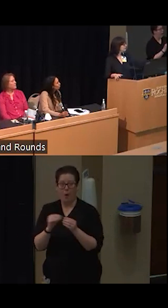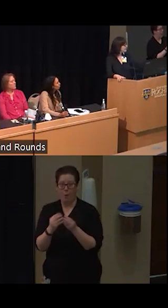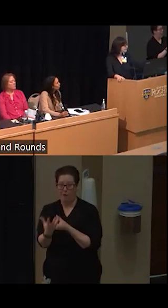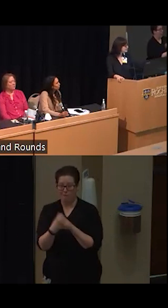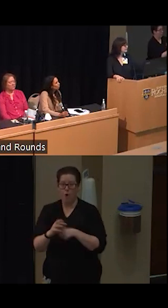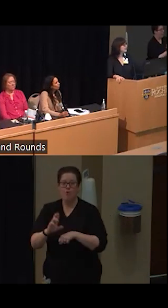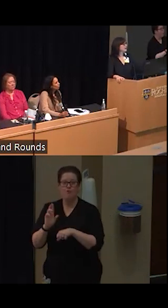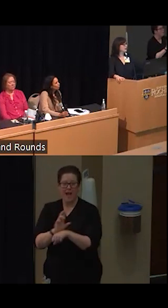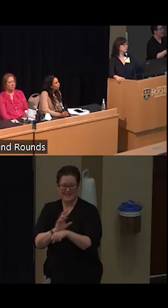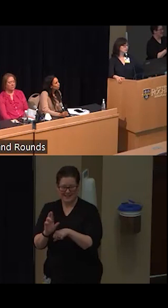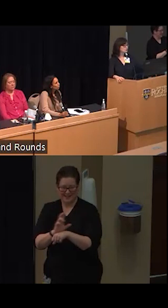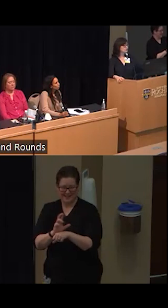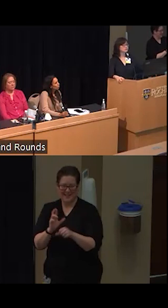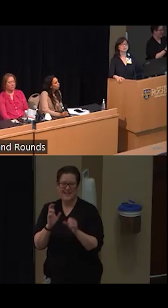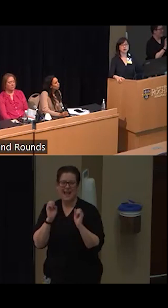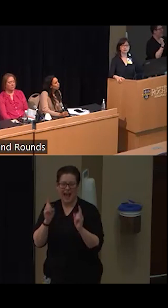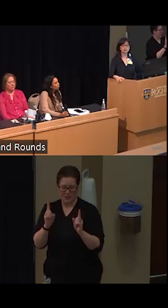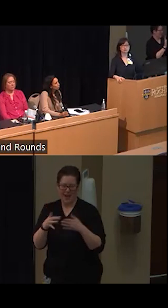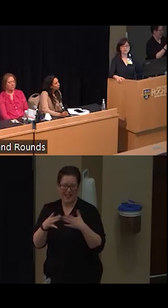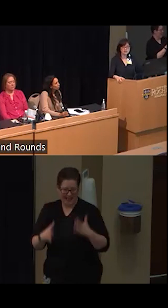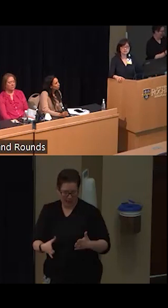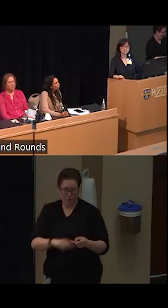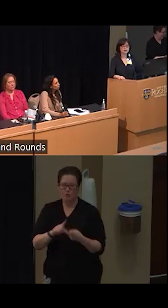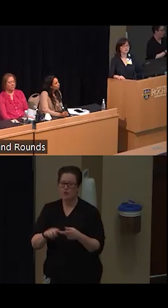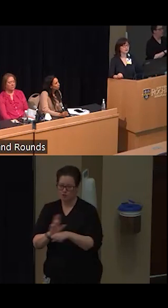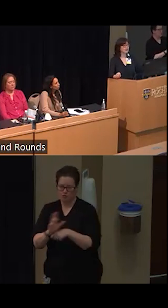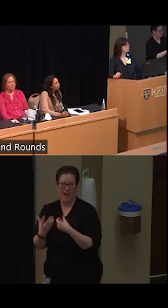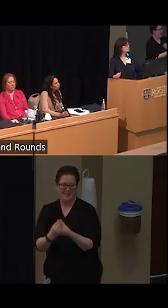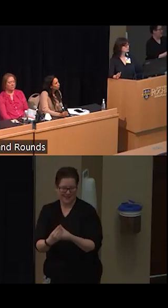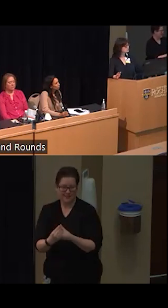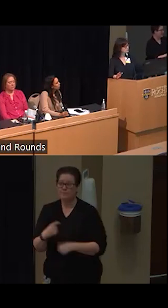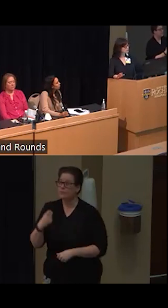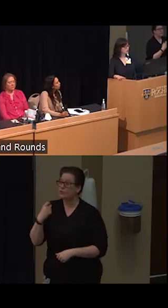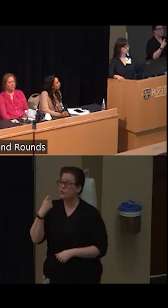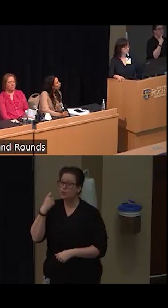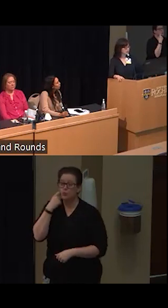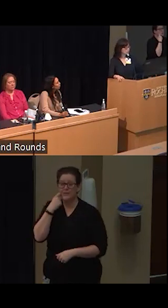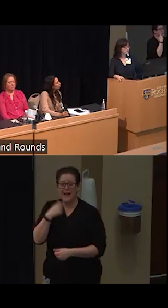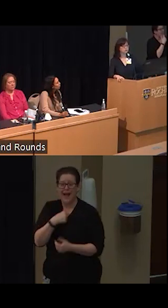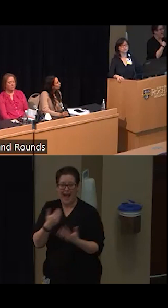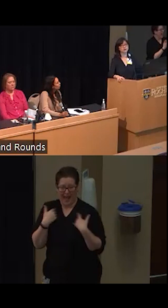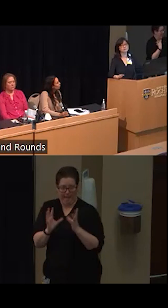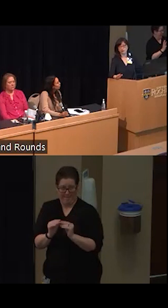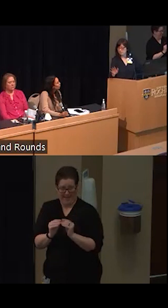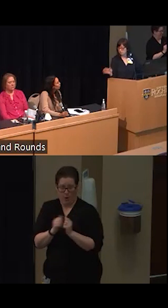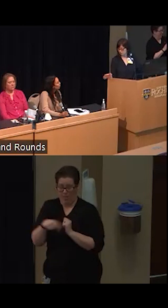education leadership as well as residents and I just recently met with a group that are very much